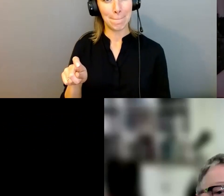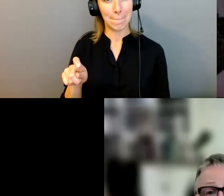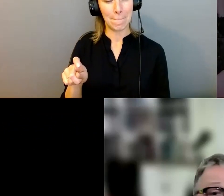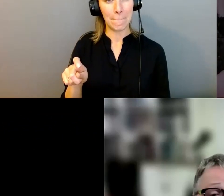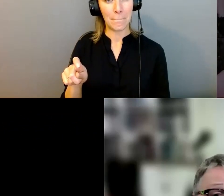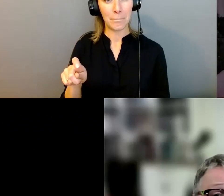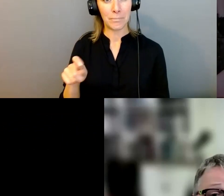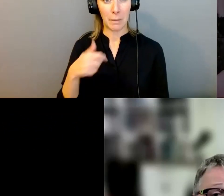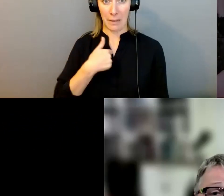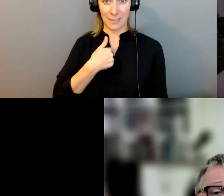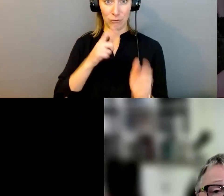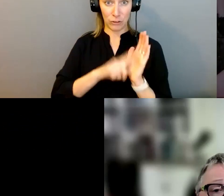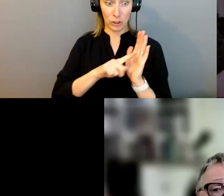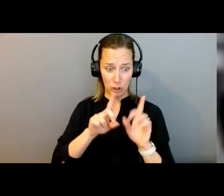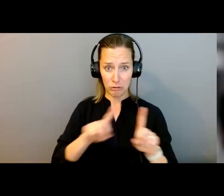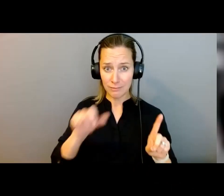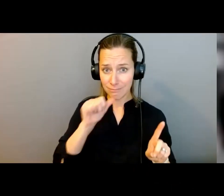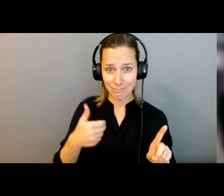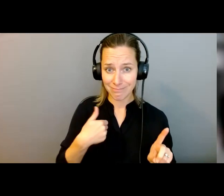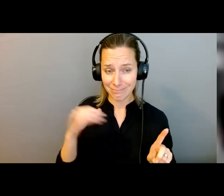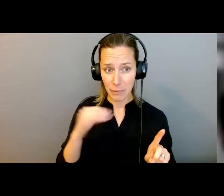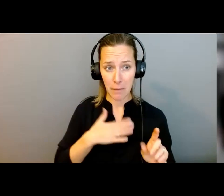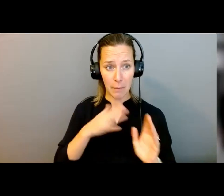I don't have a research degree. My background is in social work.